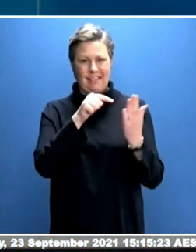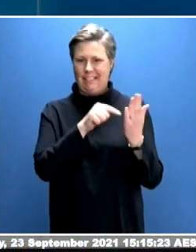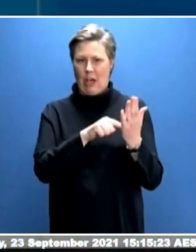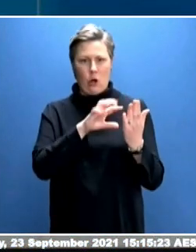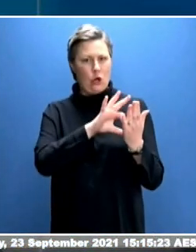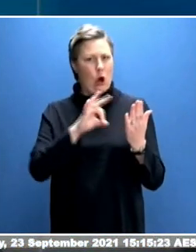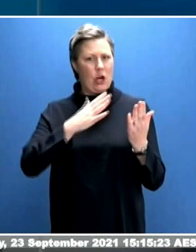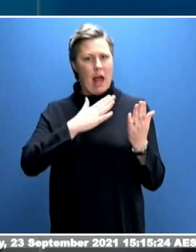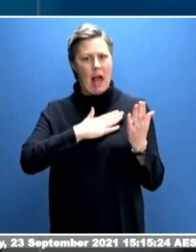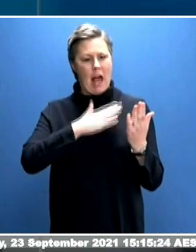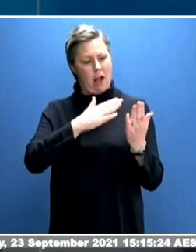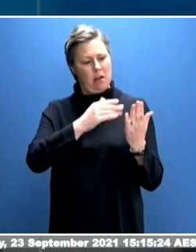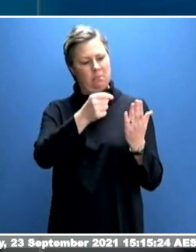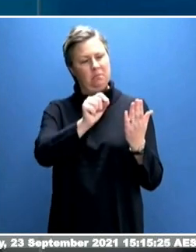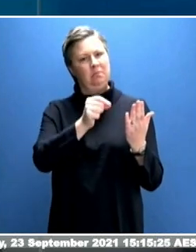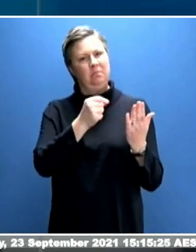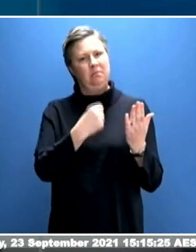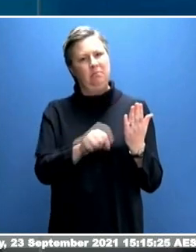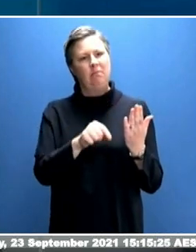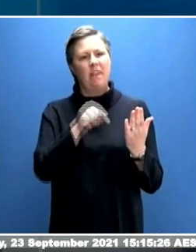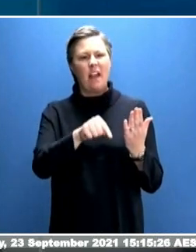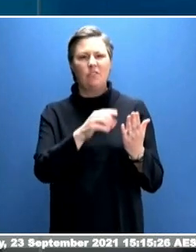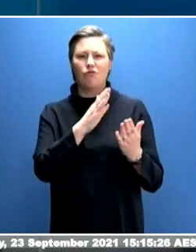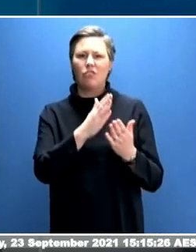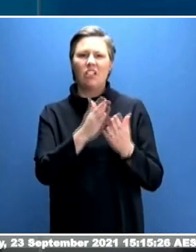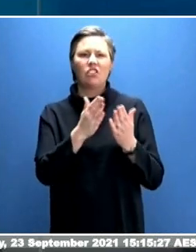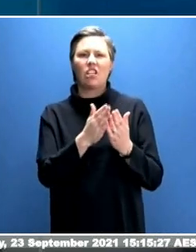I think that's more of a holistic statement that's giving explanation to